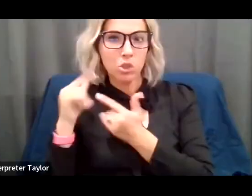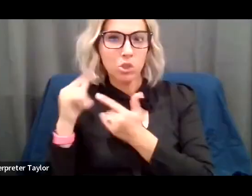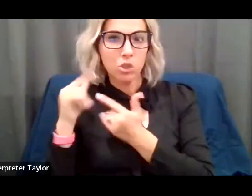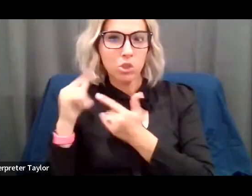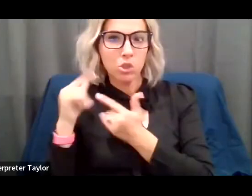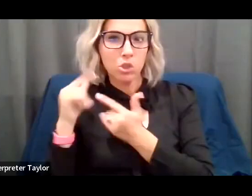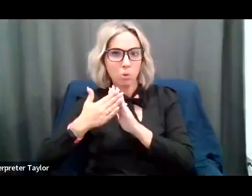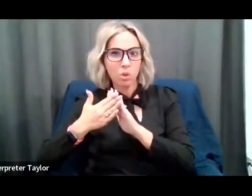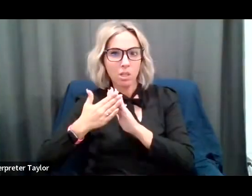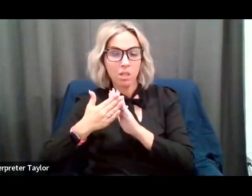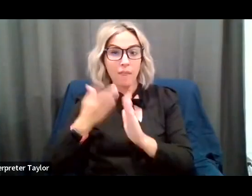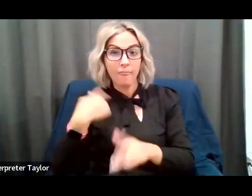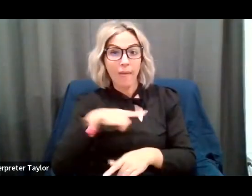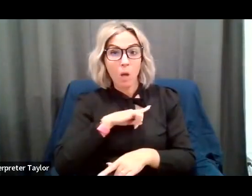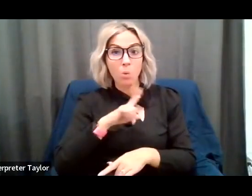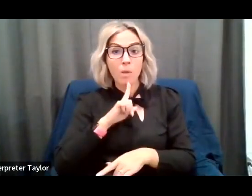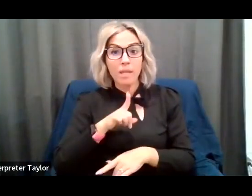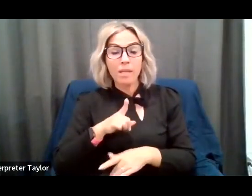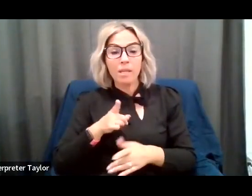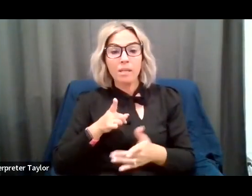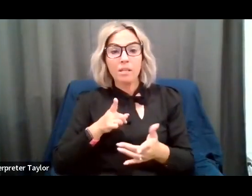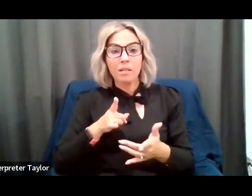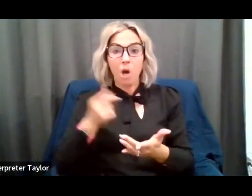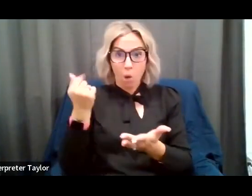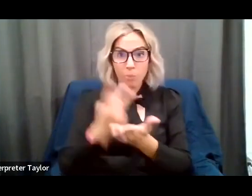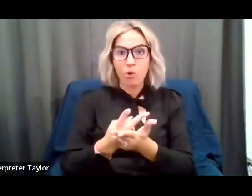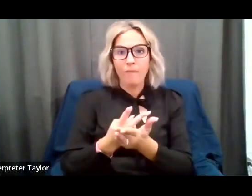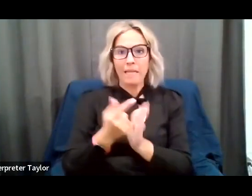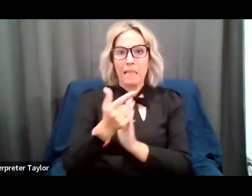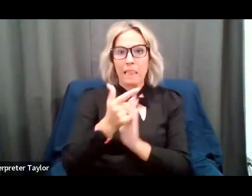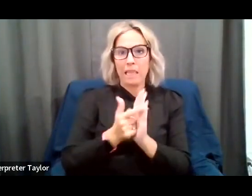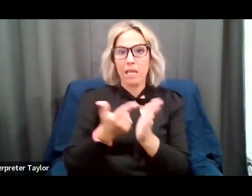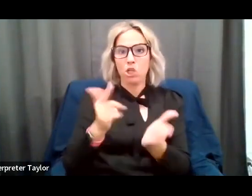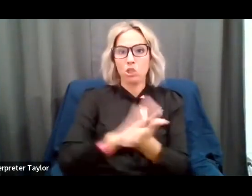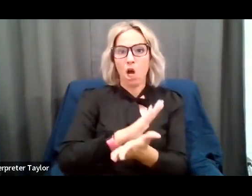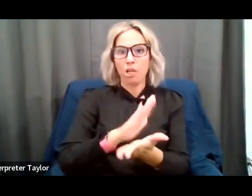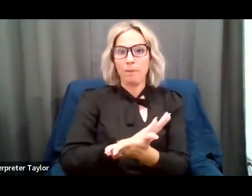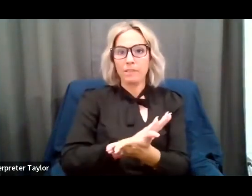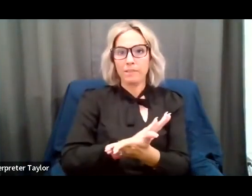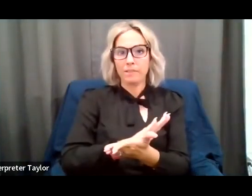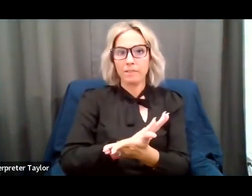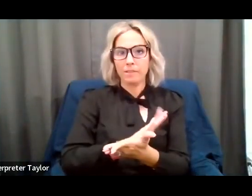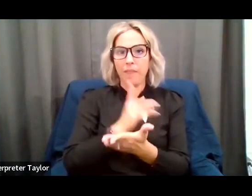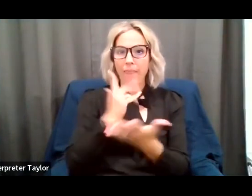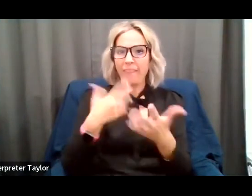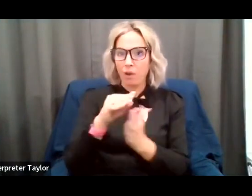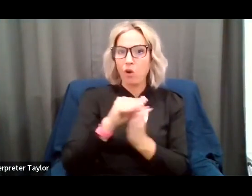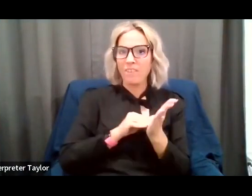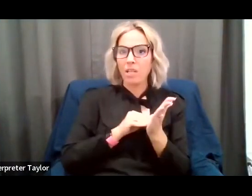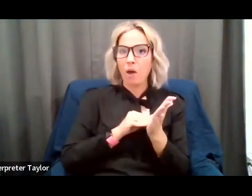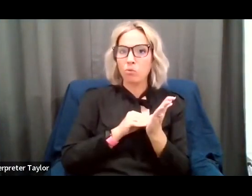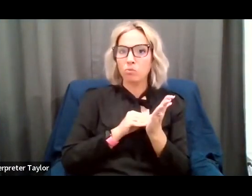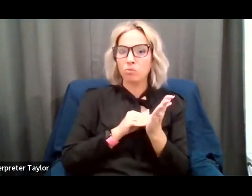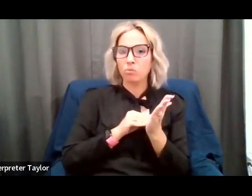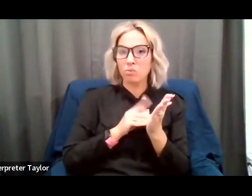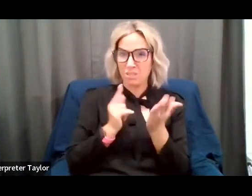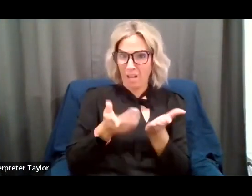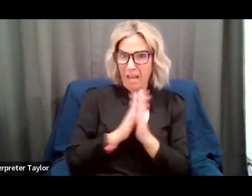we are, uh, approving legal documents that they'd be filled out. Is that asking too much?